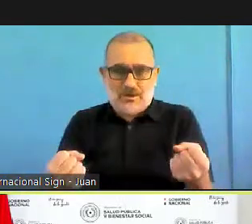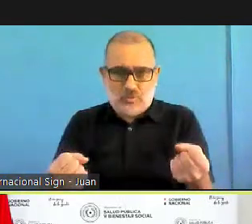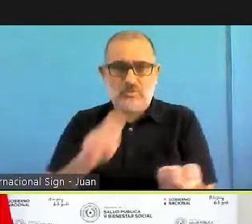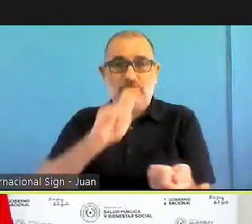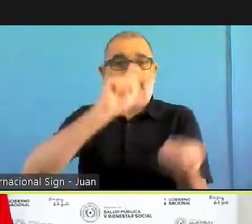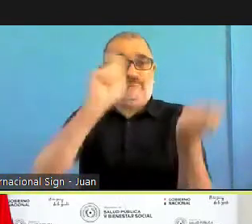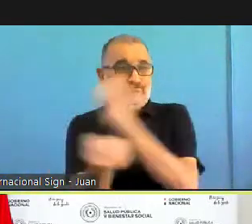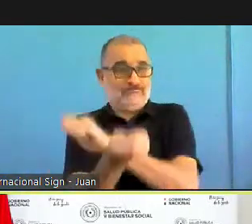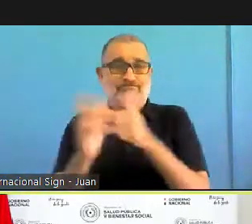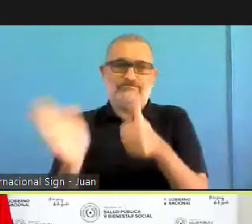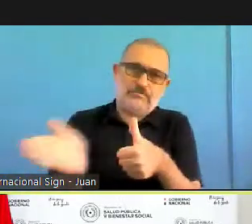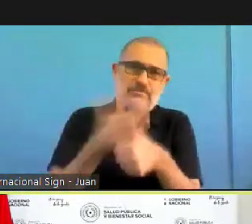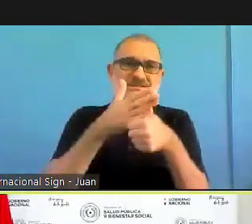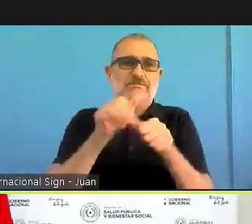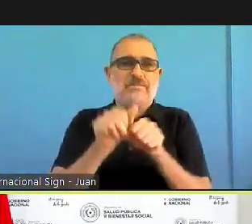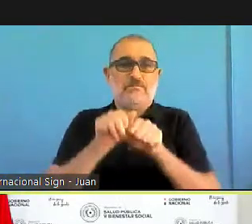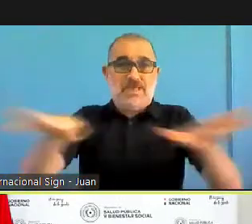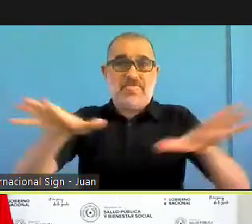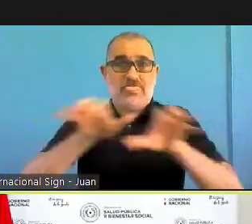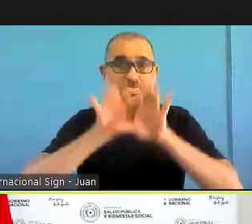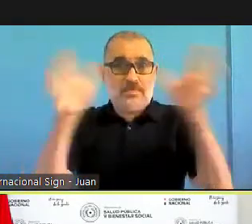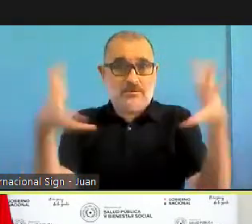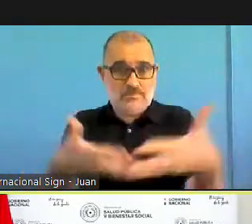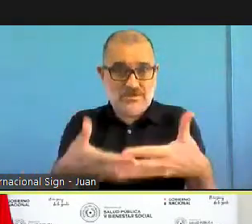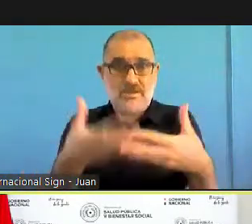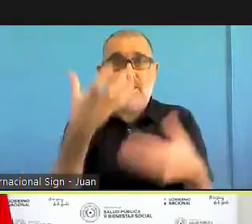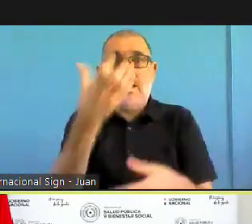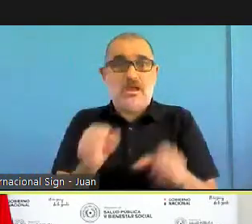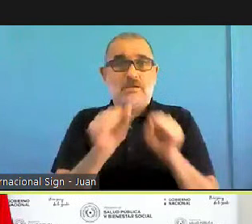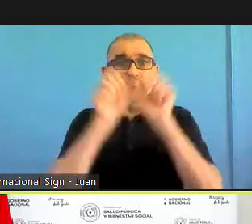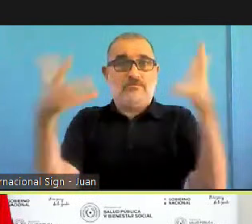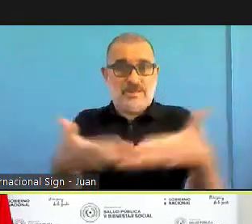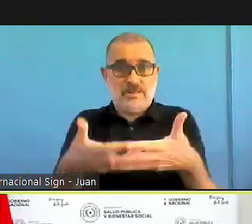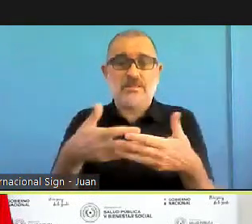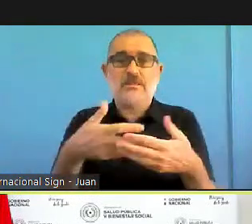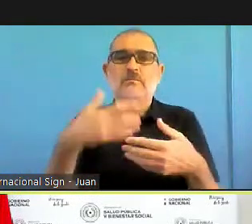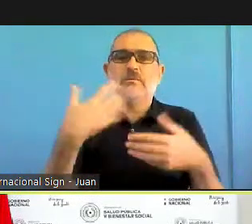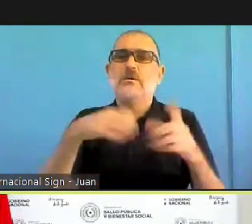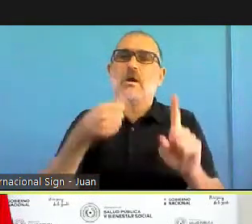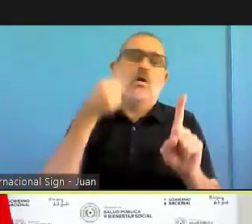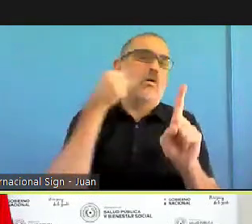for mental health plans. Because of this.